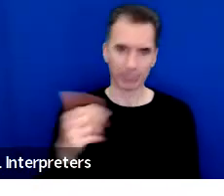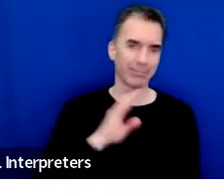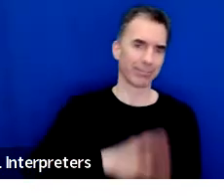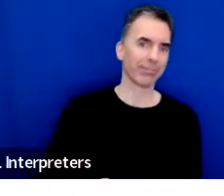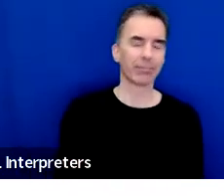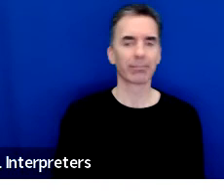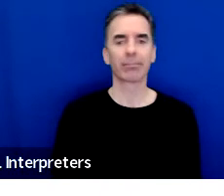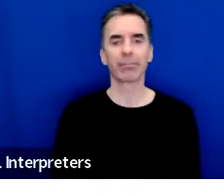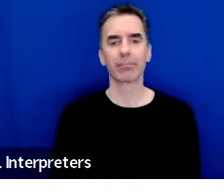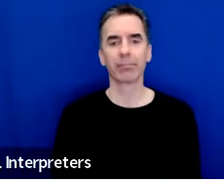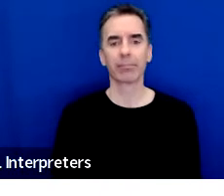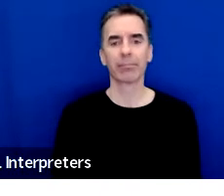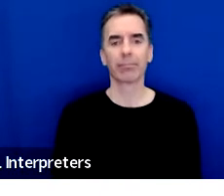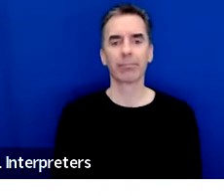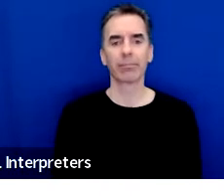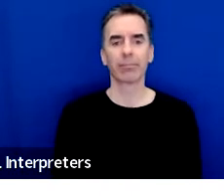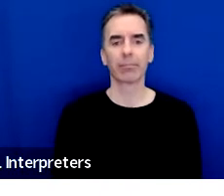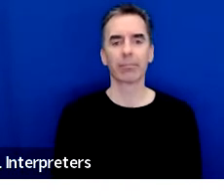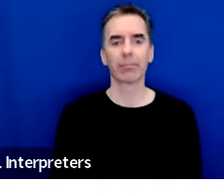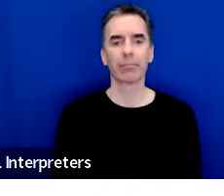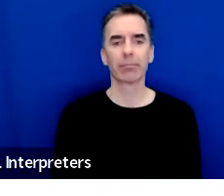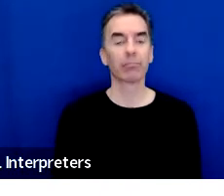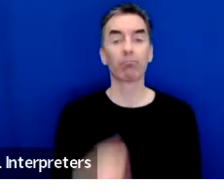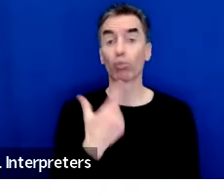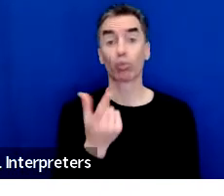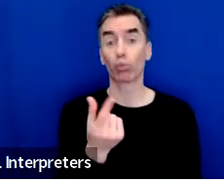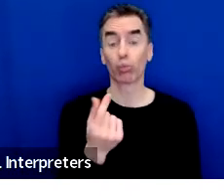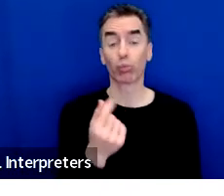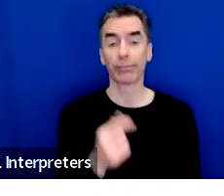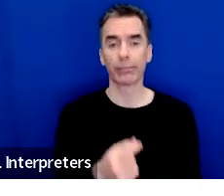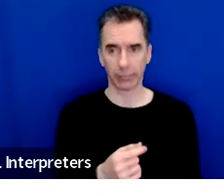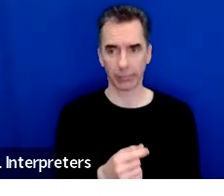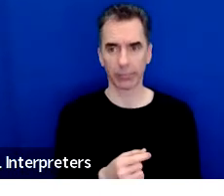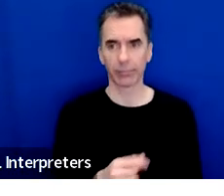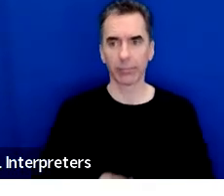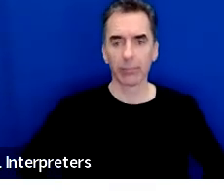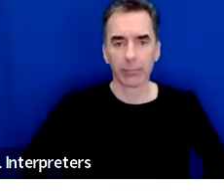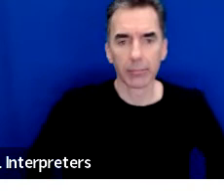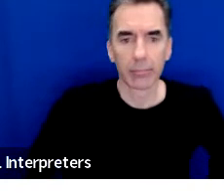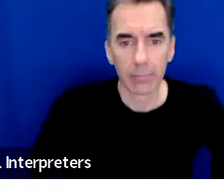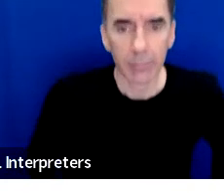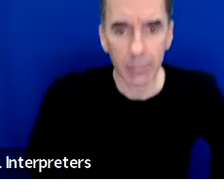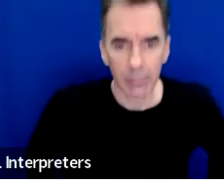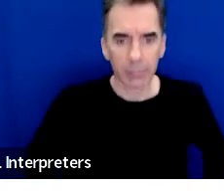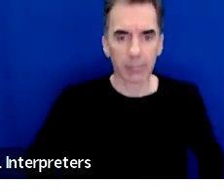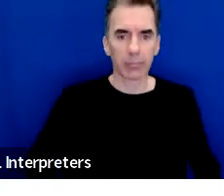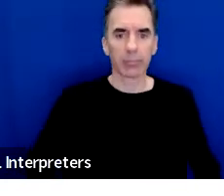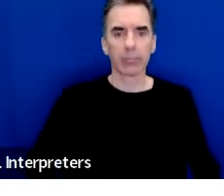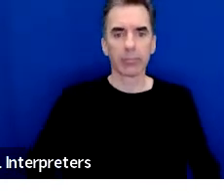And so what I did is I basically looked through the library catalog.